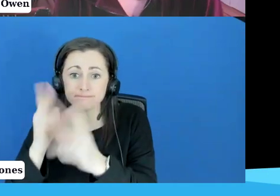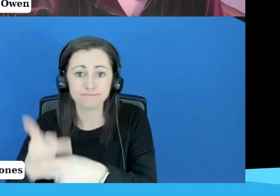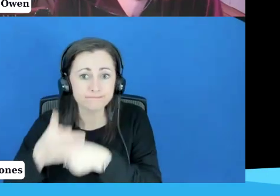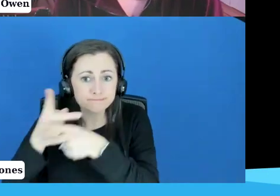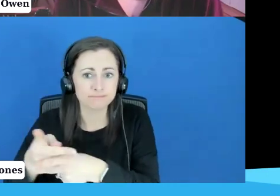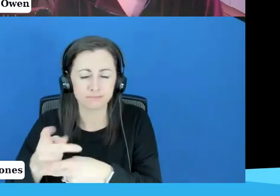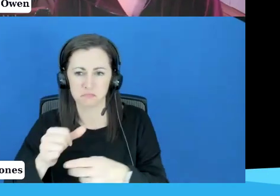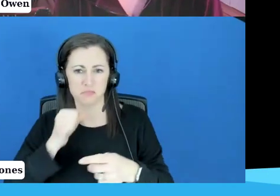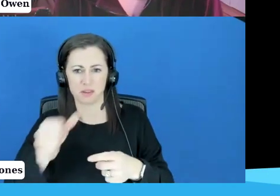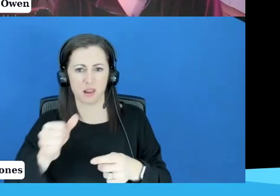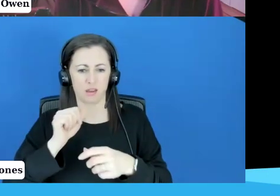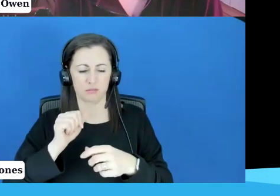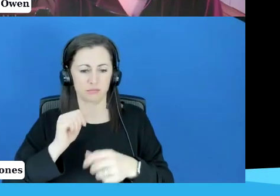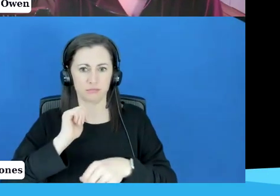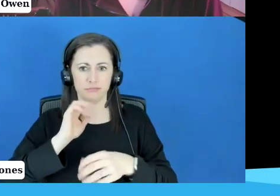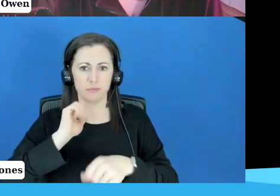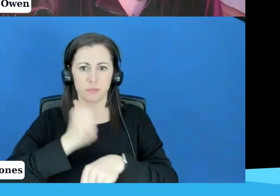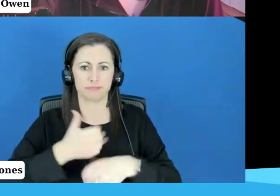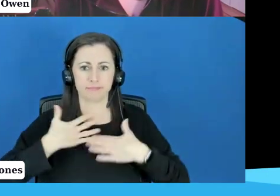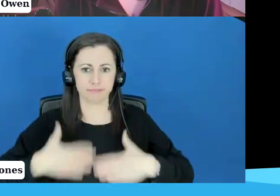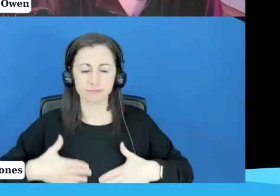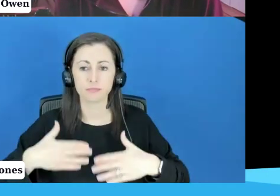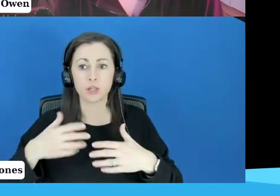You have this whole group behind you believing in you and you're going to be a good mom.